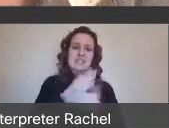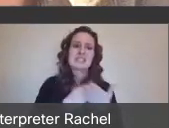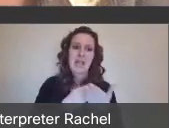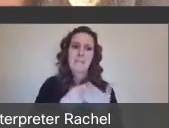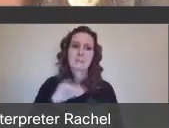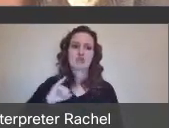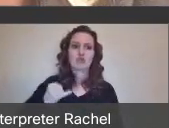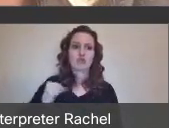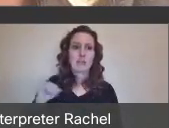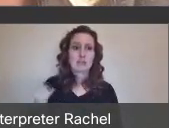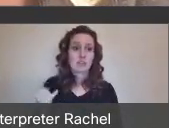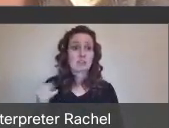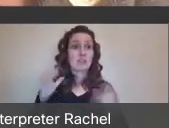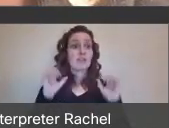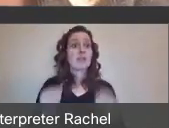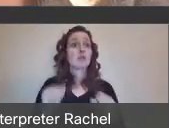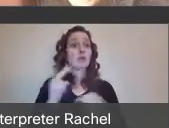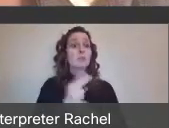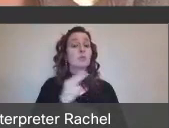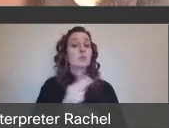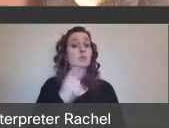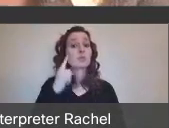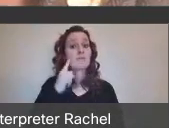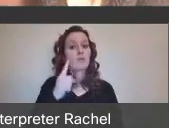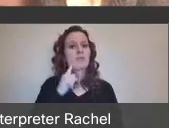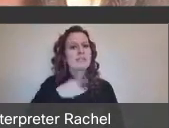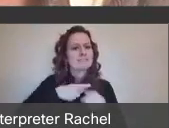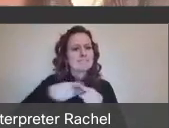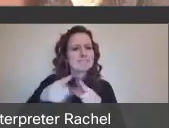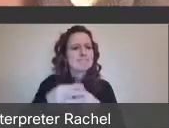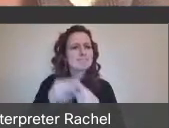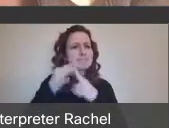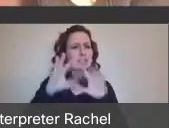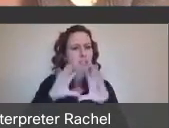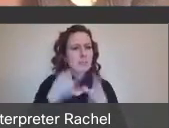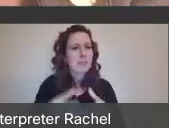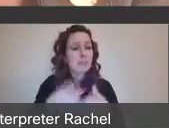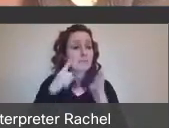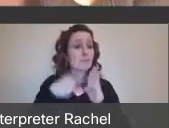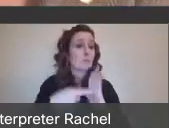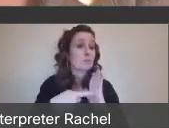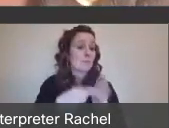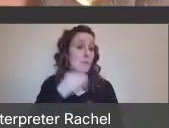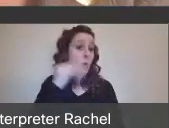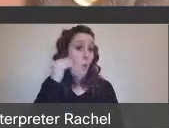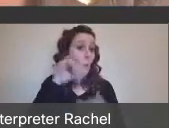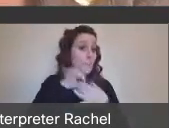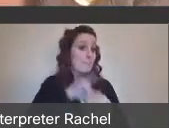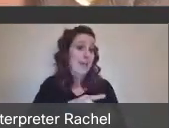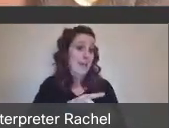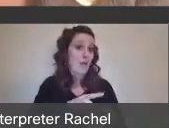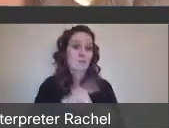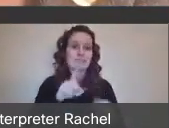that could be used for very special populations, like our homebound individuals. We do have a number